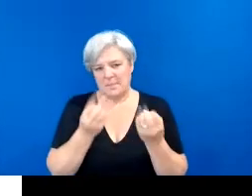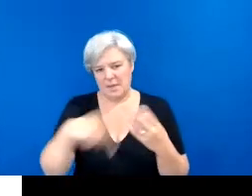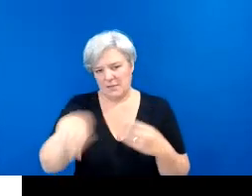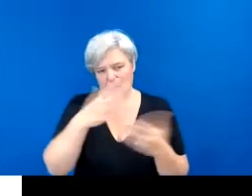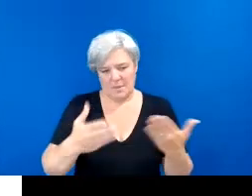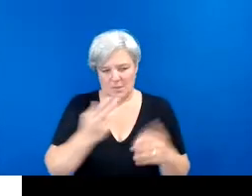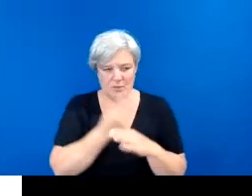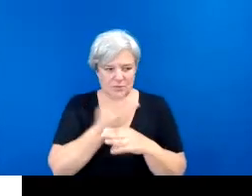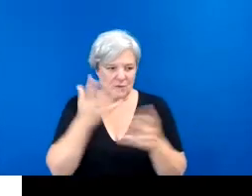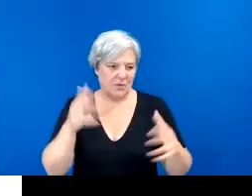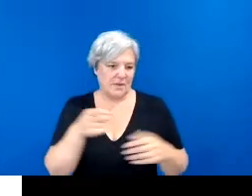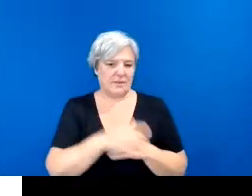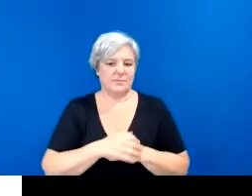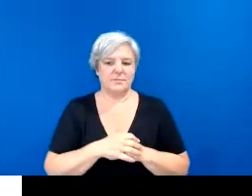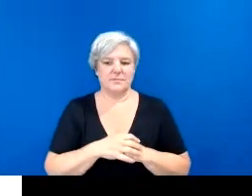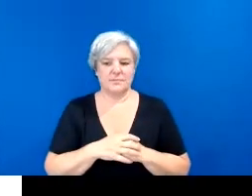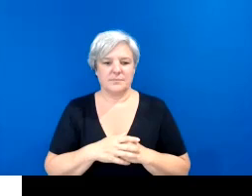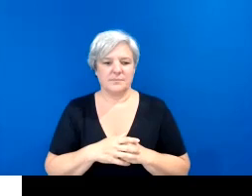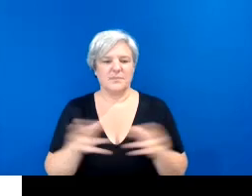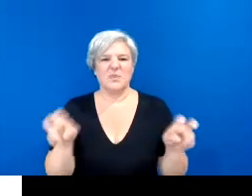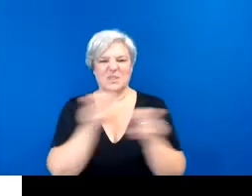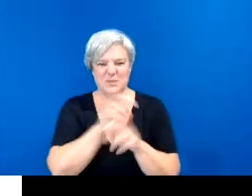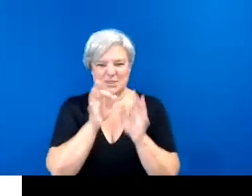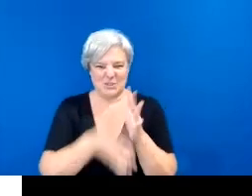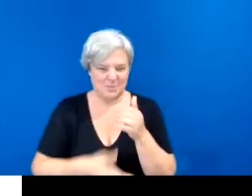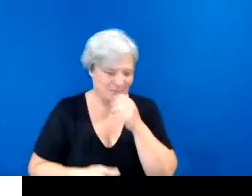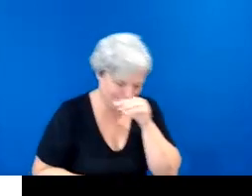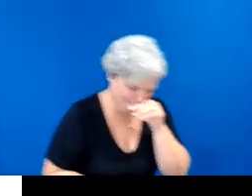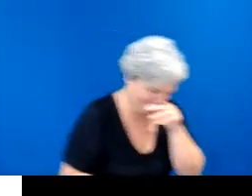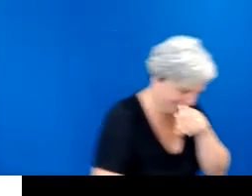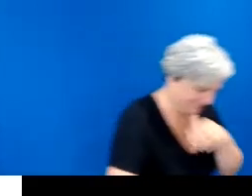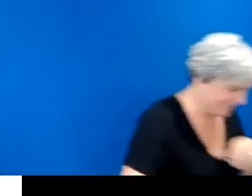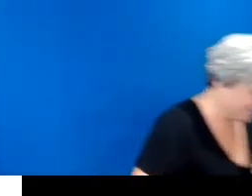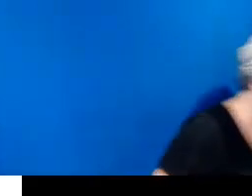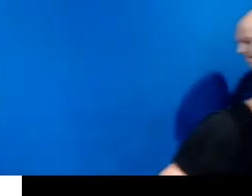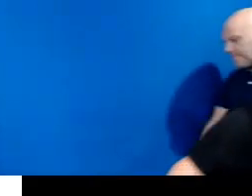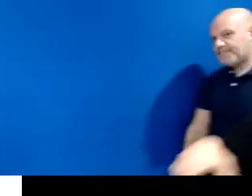So that's actually one of the best places that I actually think I know. It's kind of weird